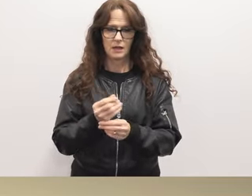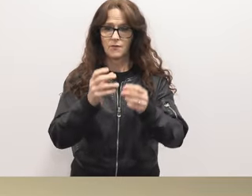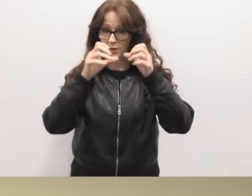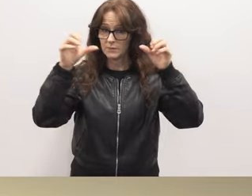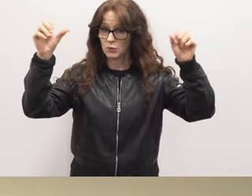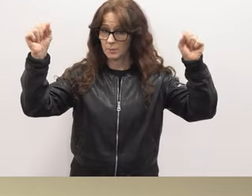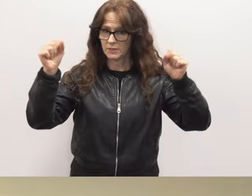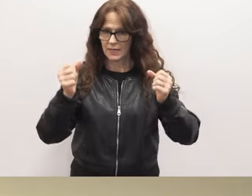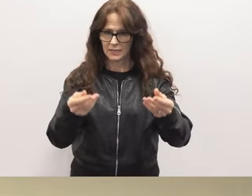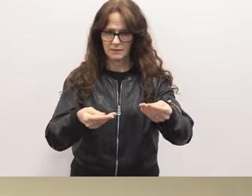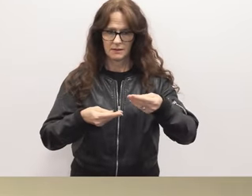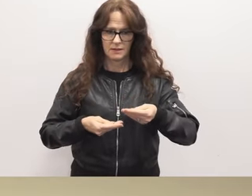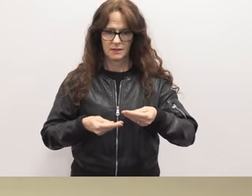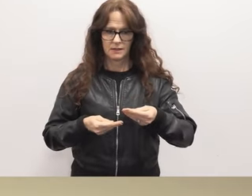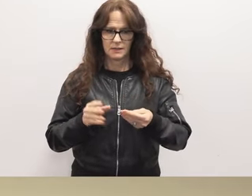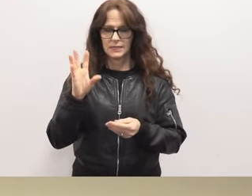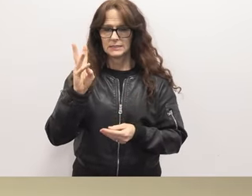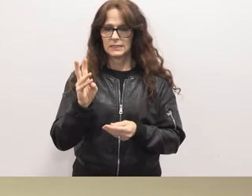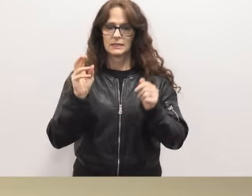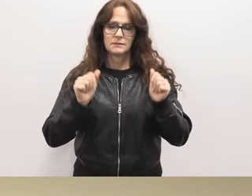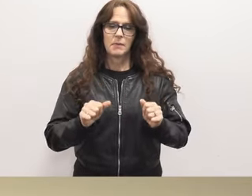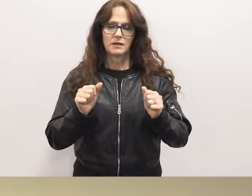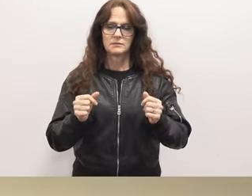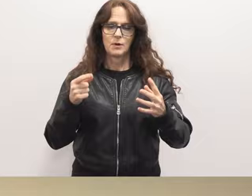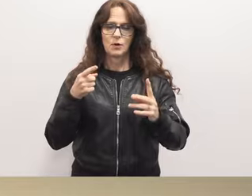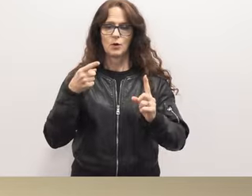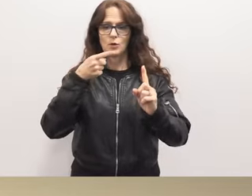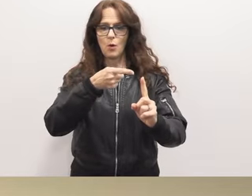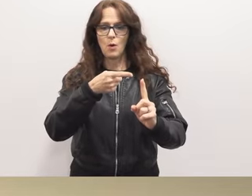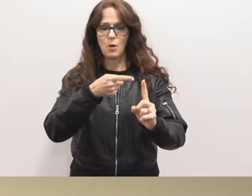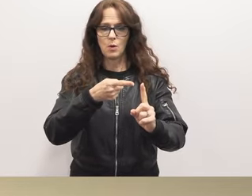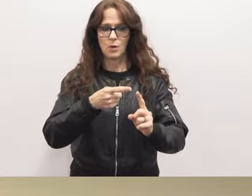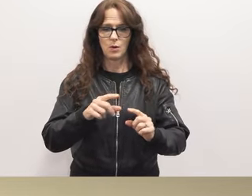that has six potential goals listed at the top. It's labeled Draft.